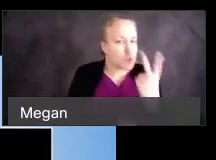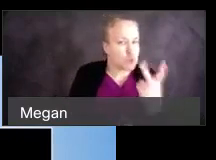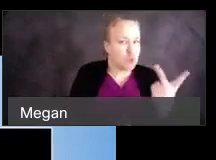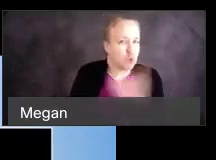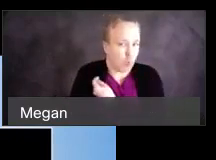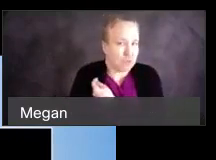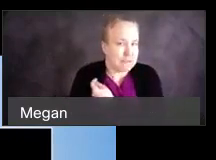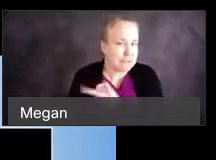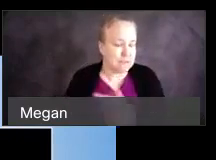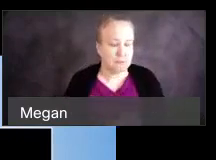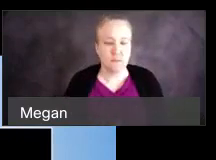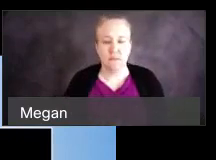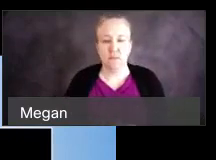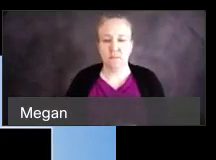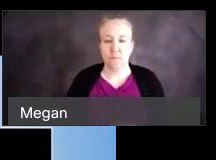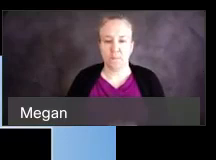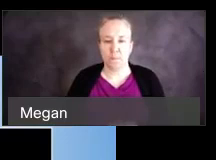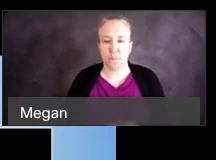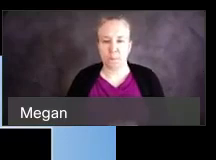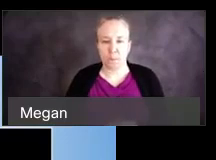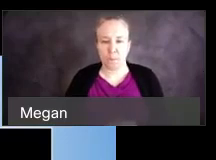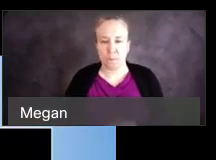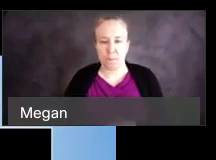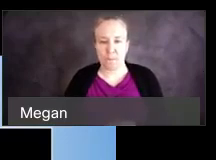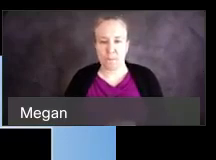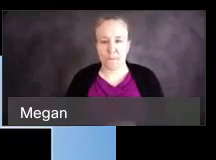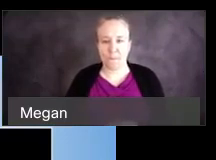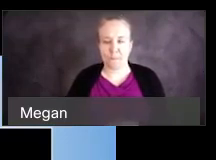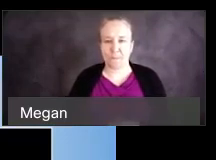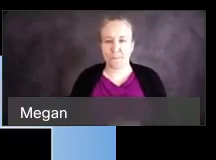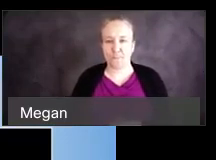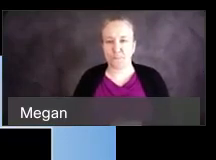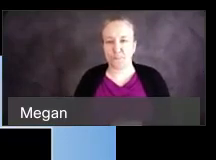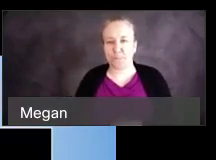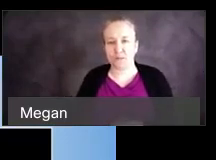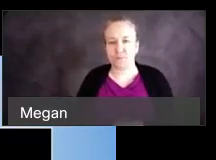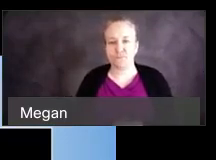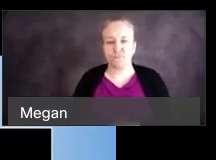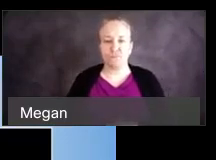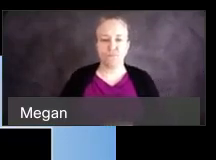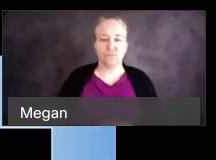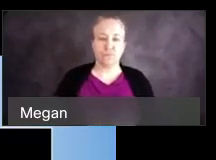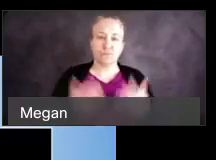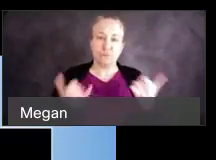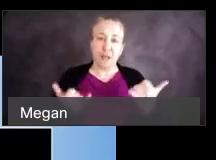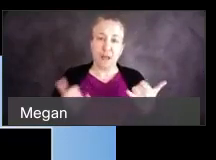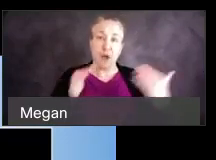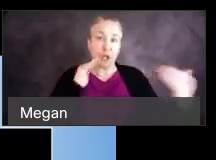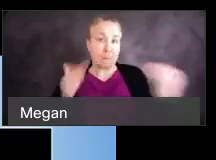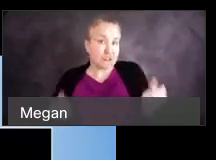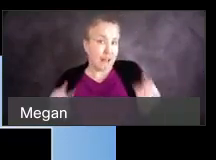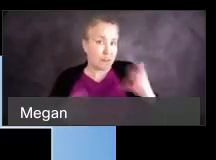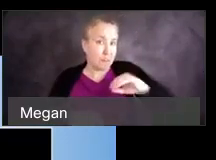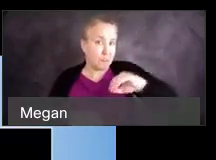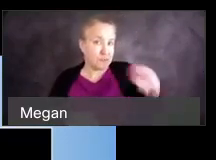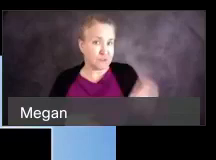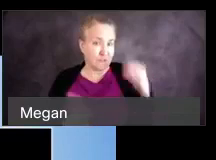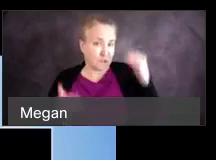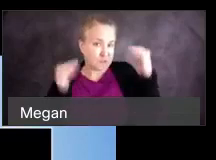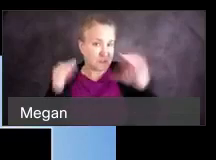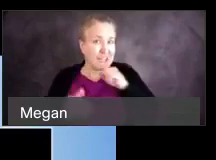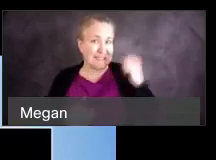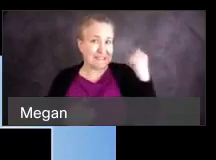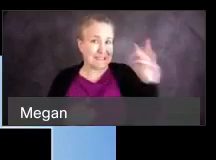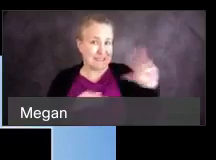vaccine. If we look at how this compares to the percent of adults 16 years of age and over, because